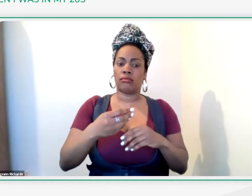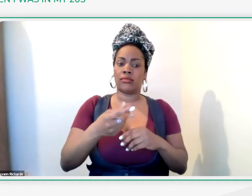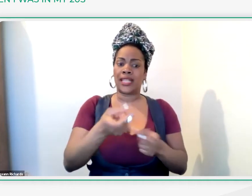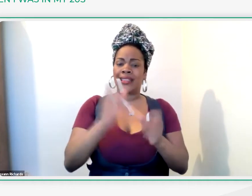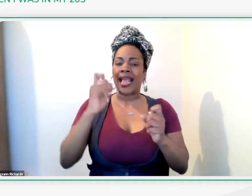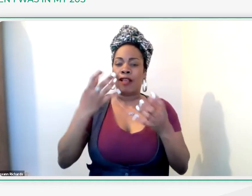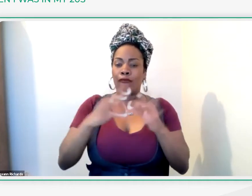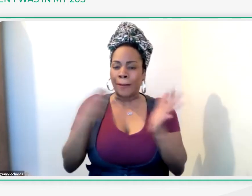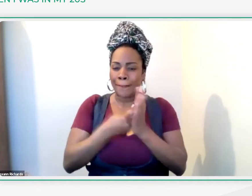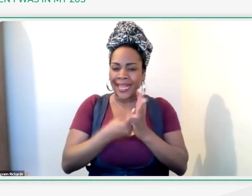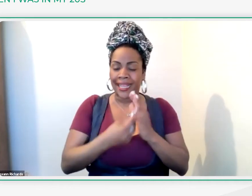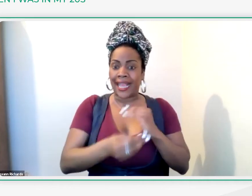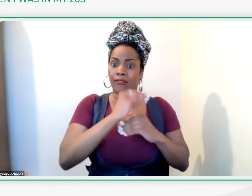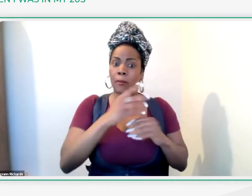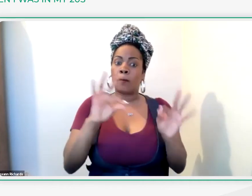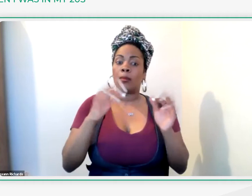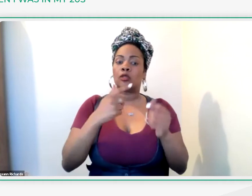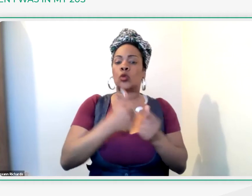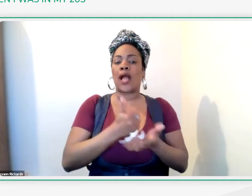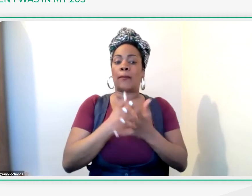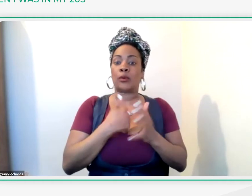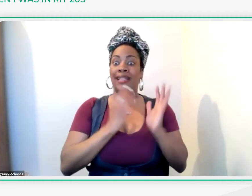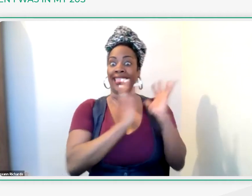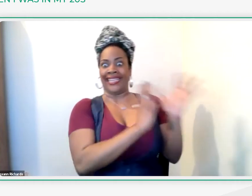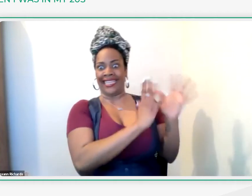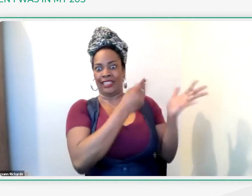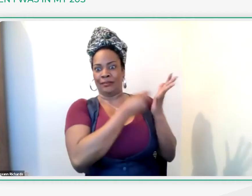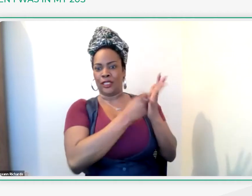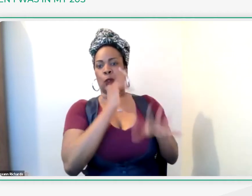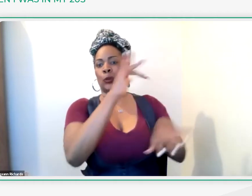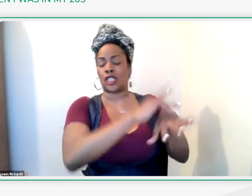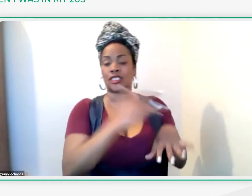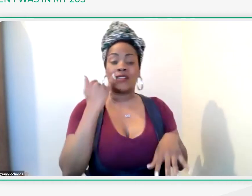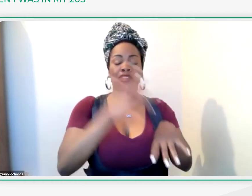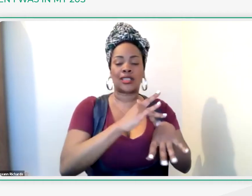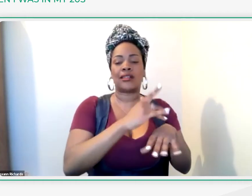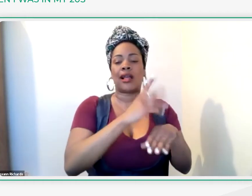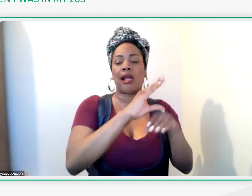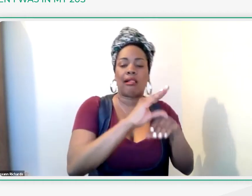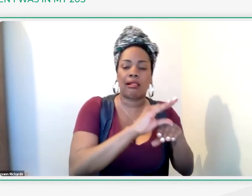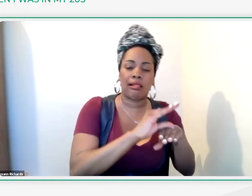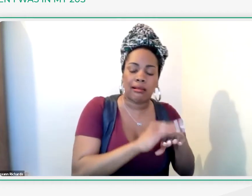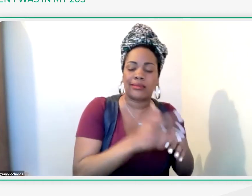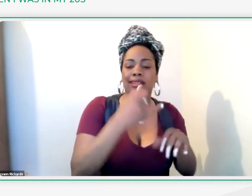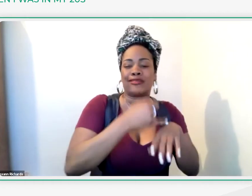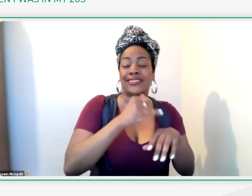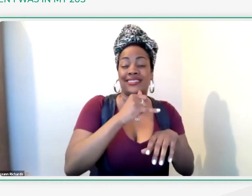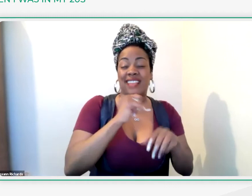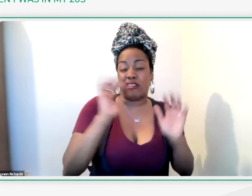it gets a better return. It's like free money. So you have to leave the money in there.